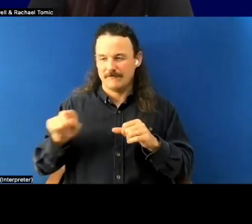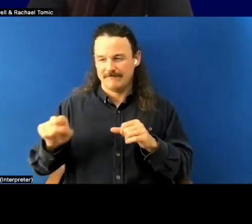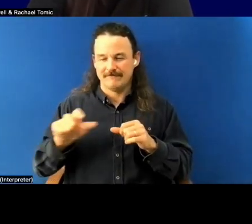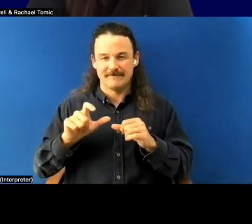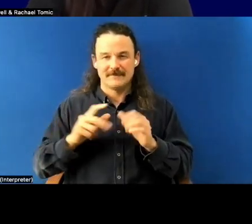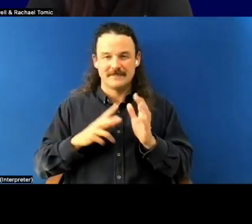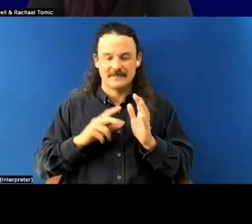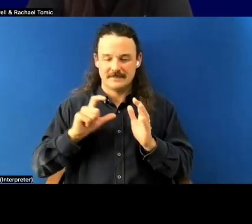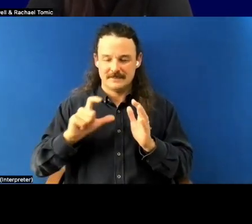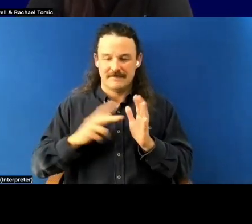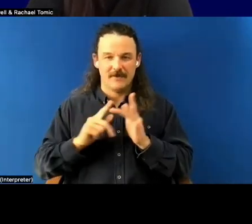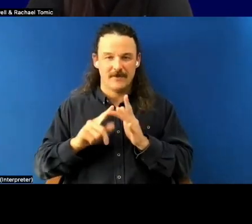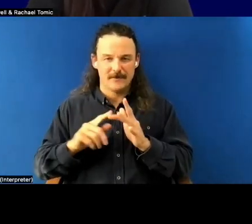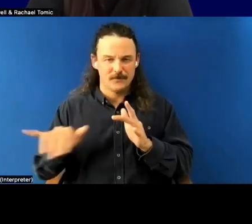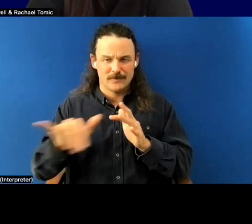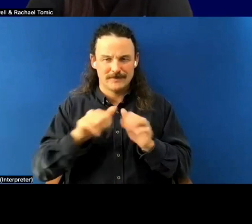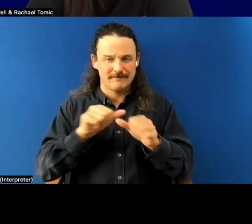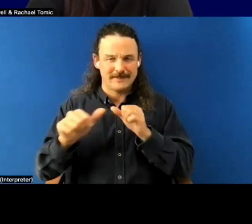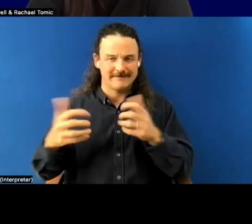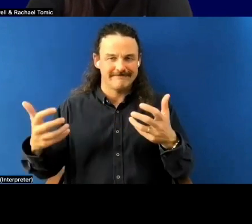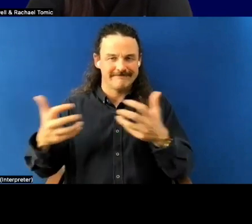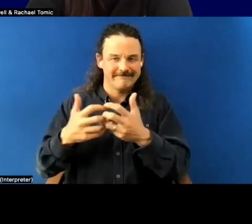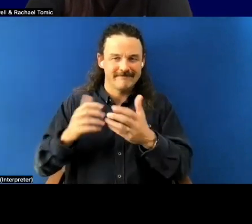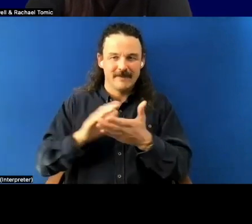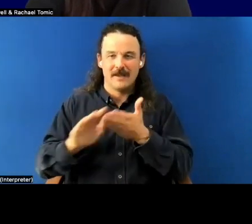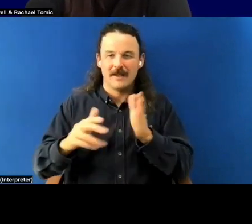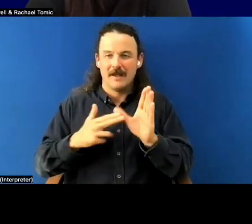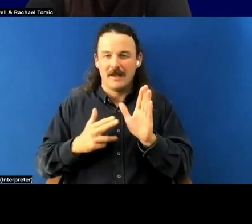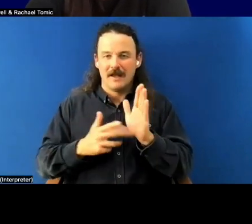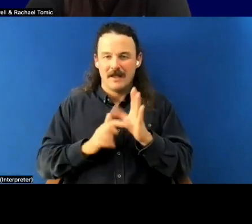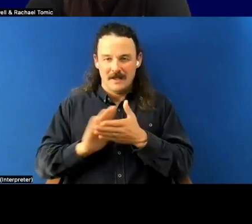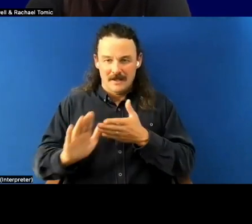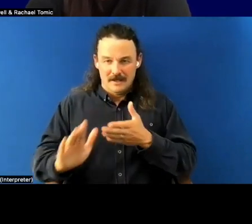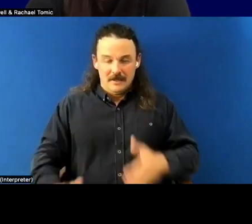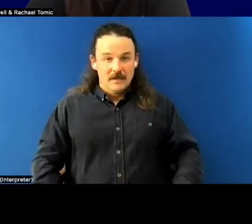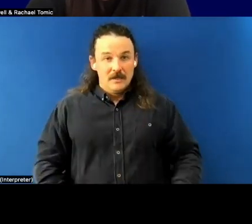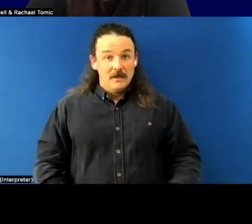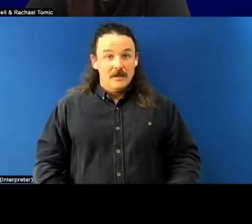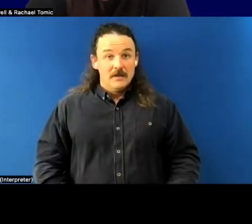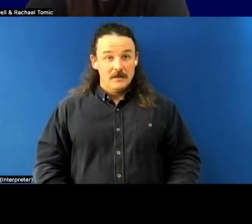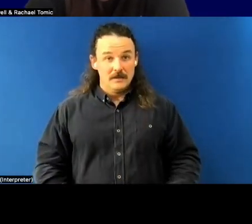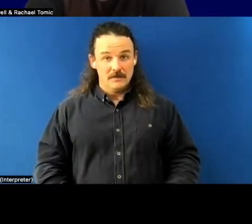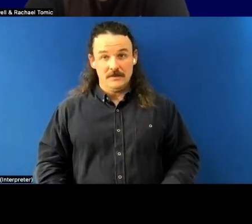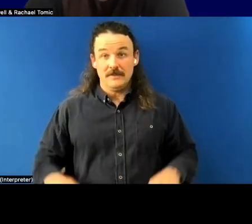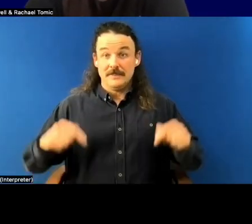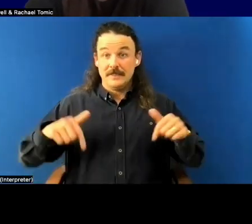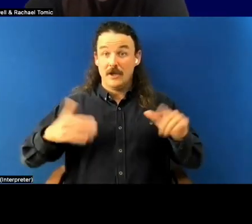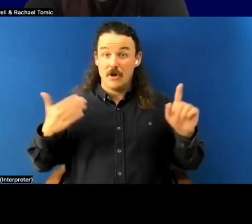So, working towards this goal has included lots of different things. We have done some